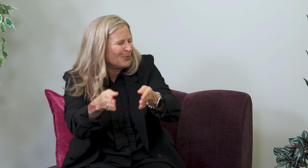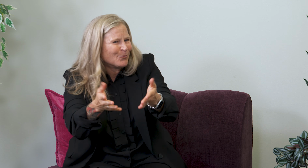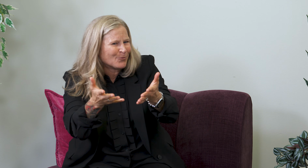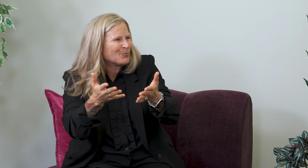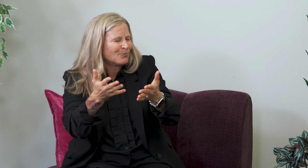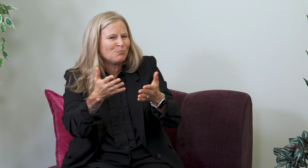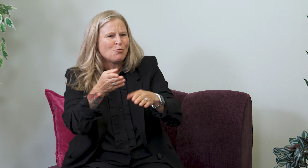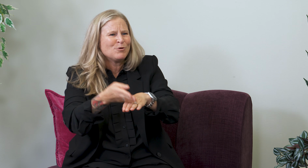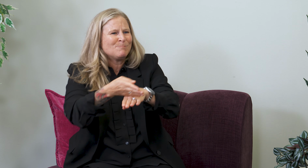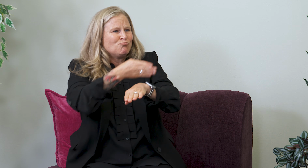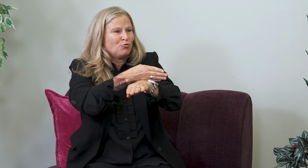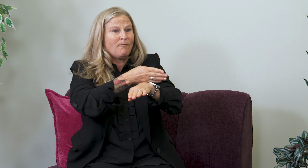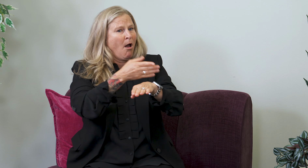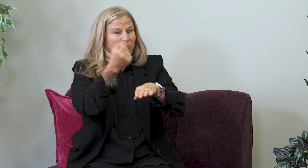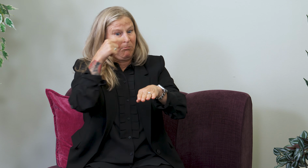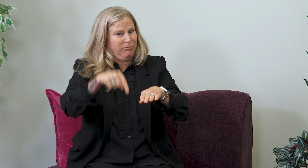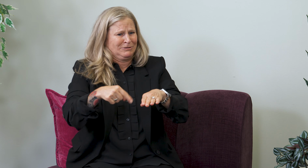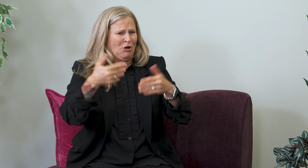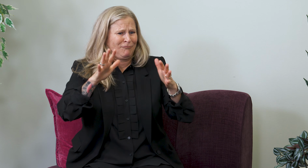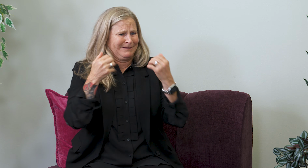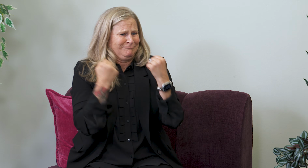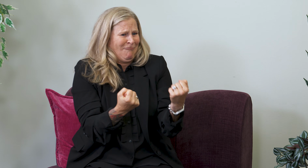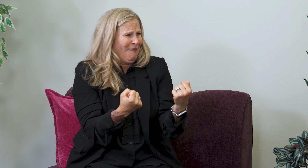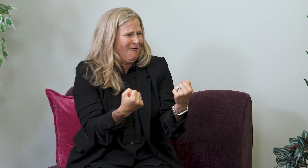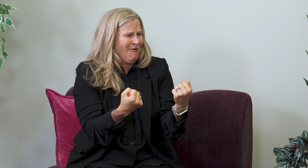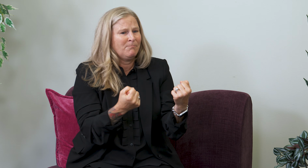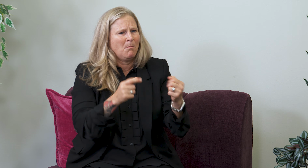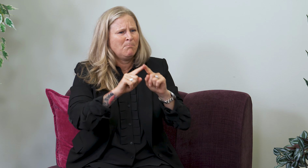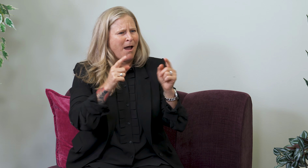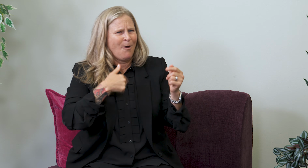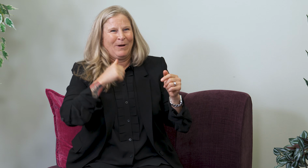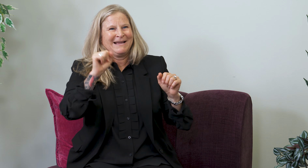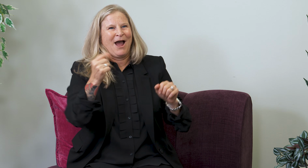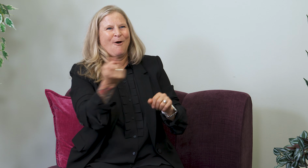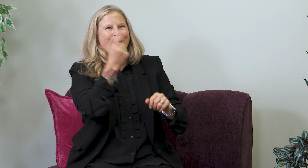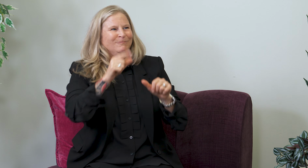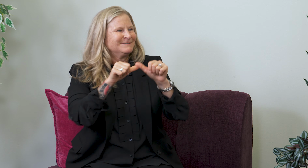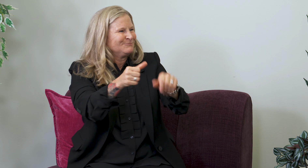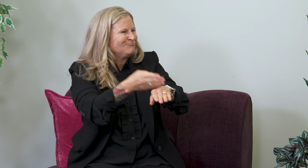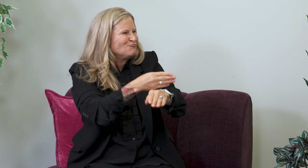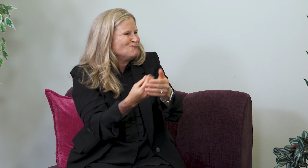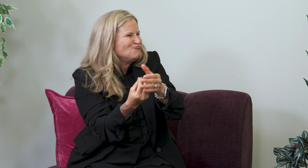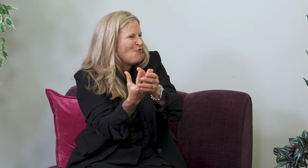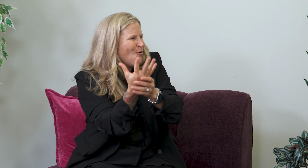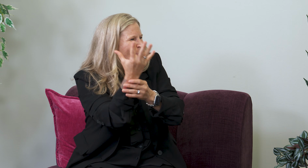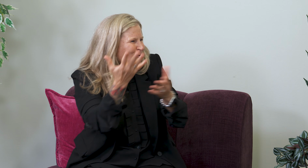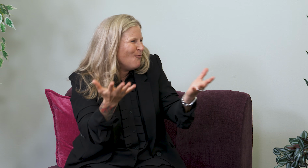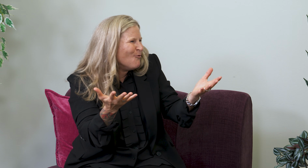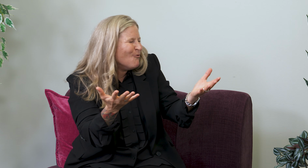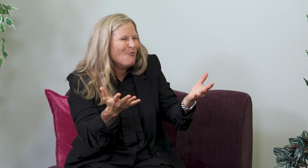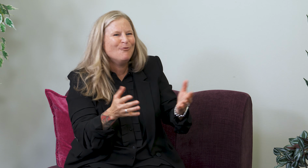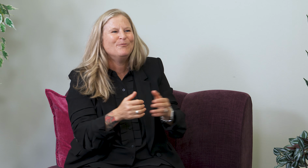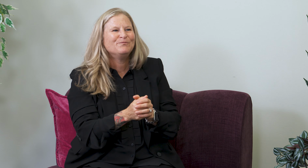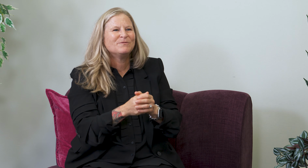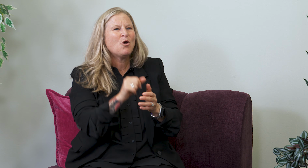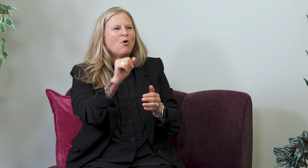and how to forge new paths forward to make improvements. NTID is already strong, but what improvements can be made?